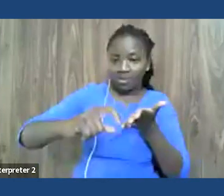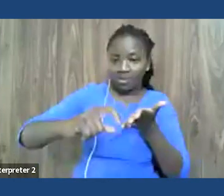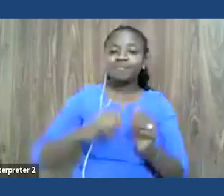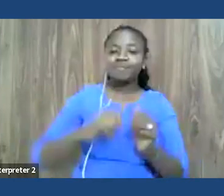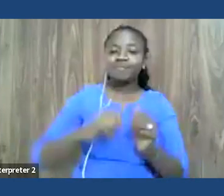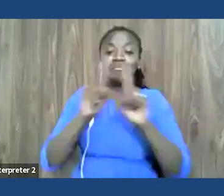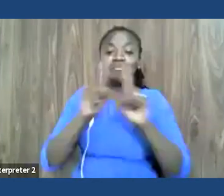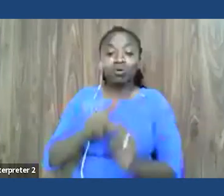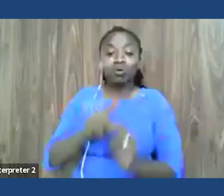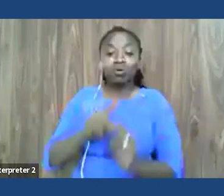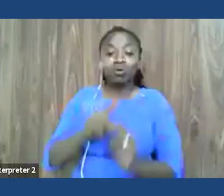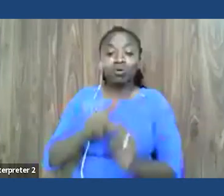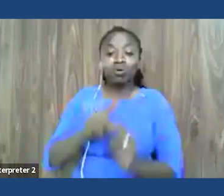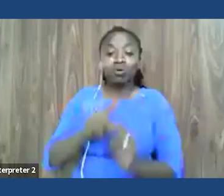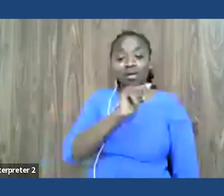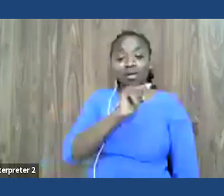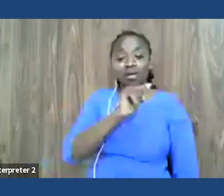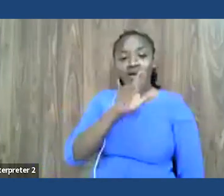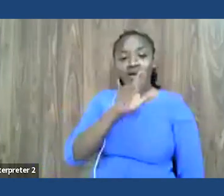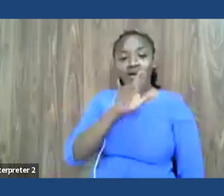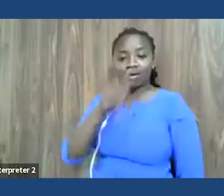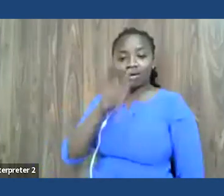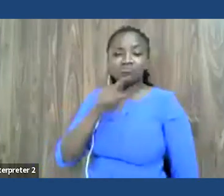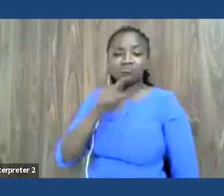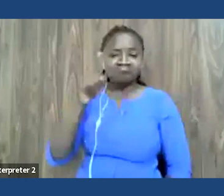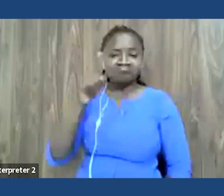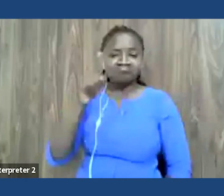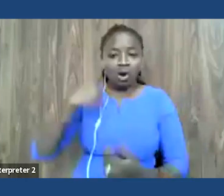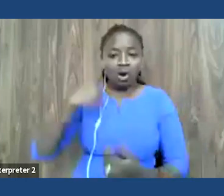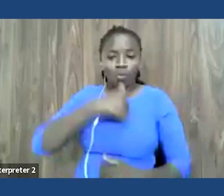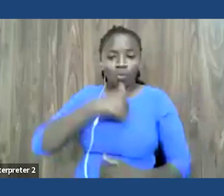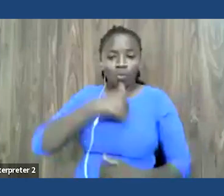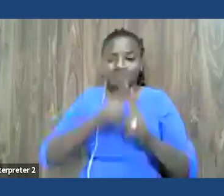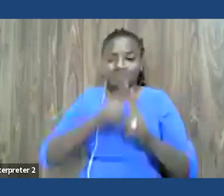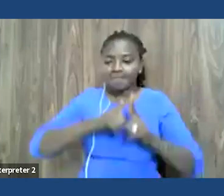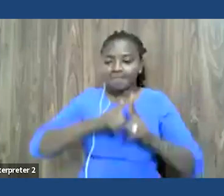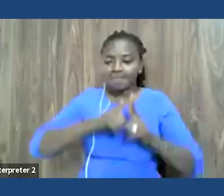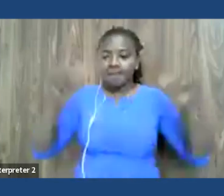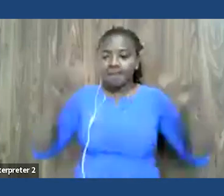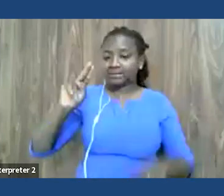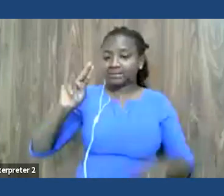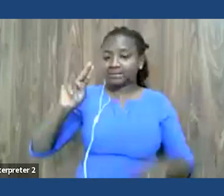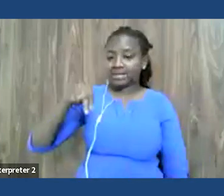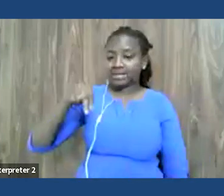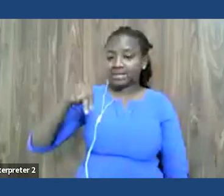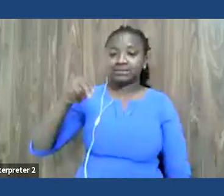As Frances mentioned we're the largest nonprofit organization focused on older adults in the